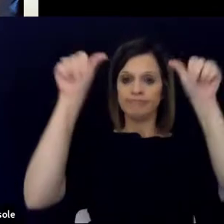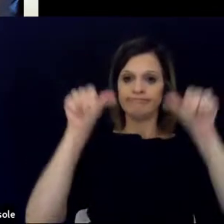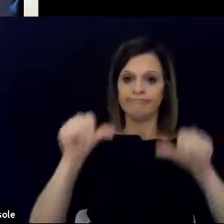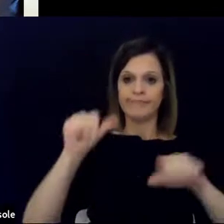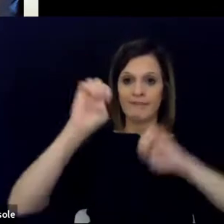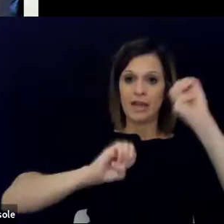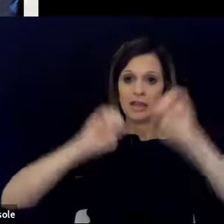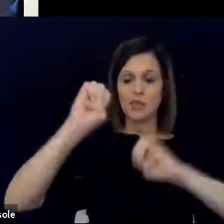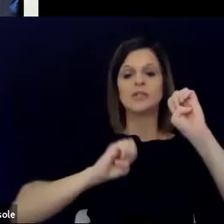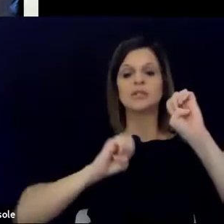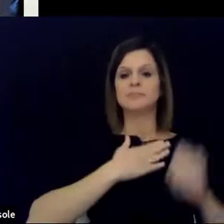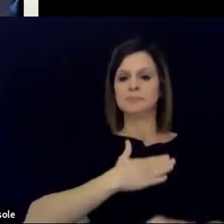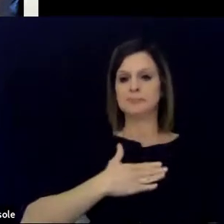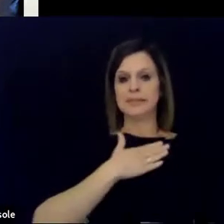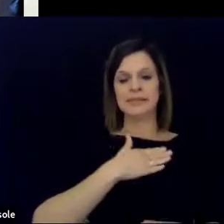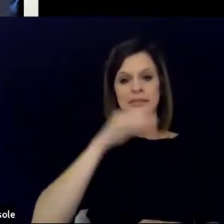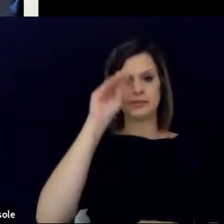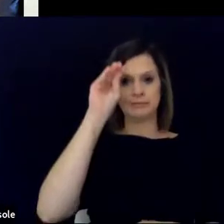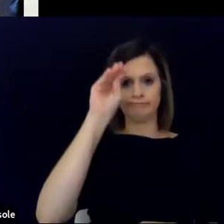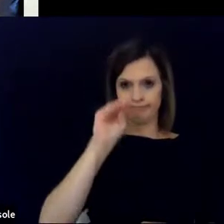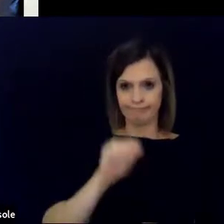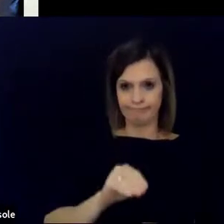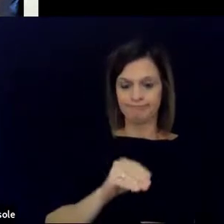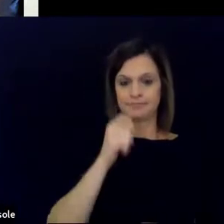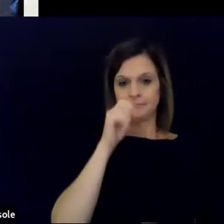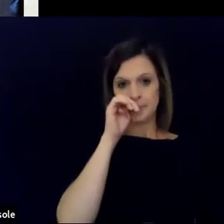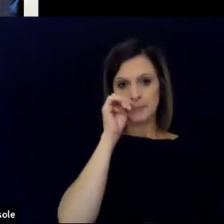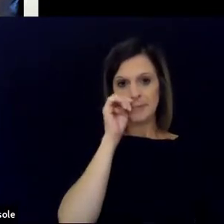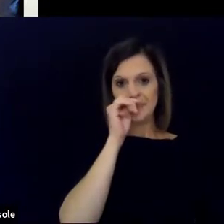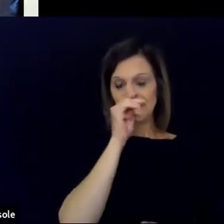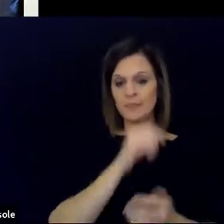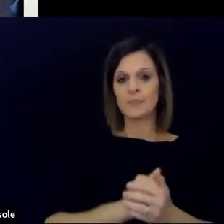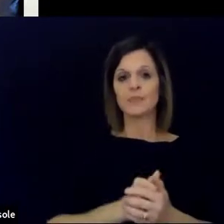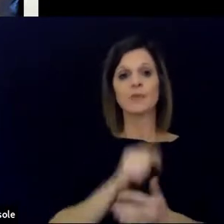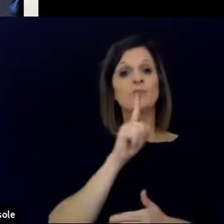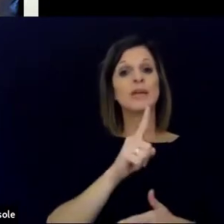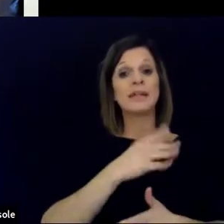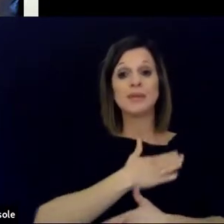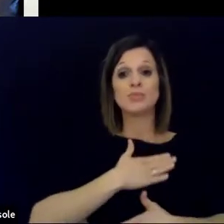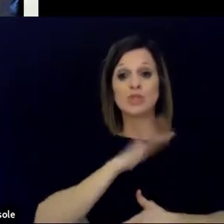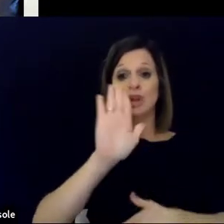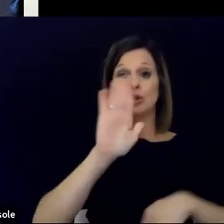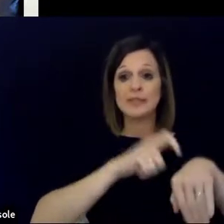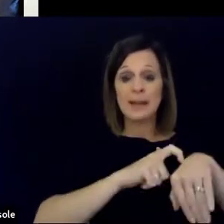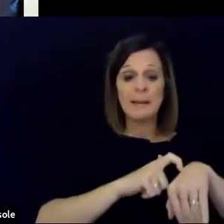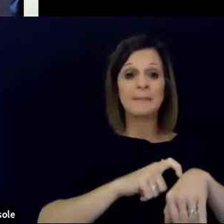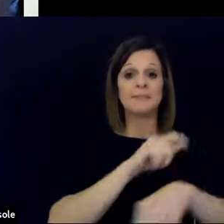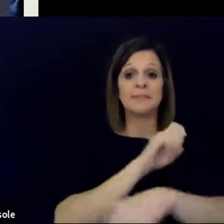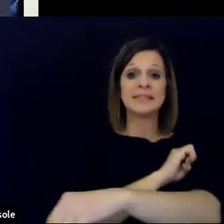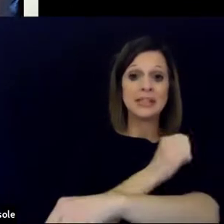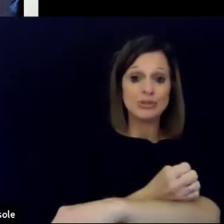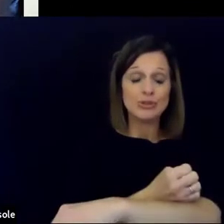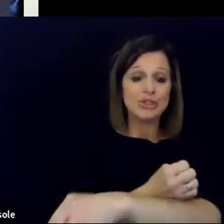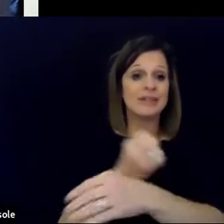and complete that evaluation. We truly appreciate your time and energy here in these webinars.